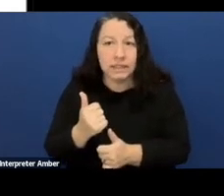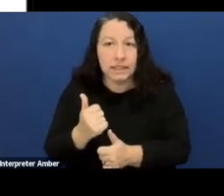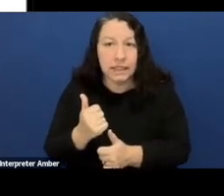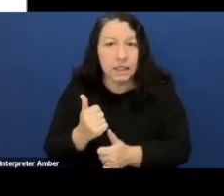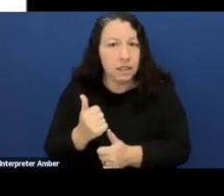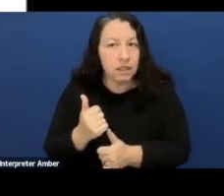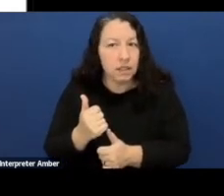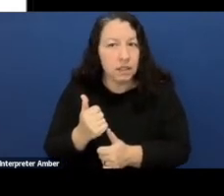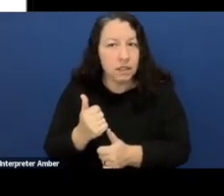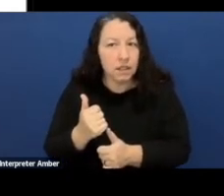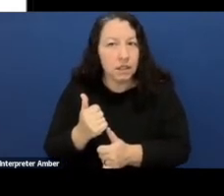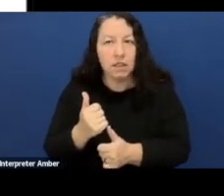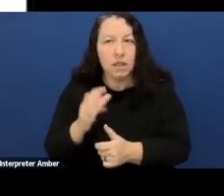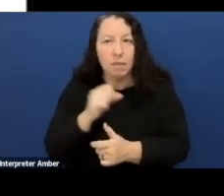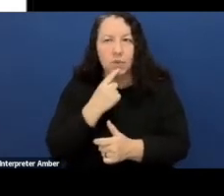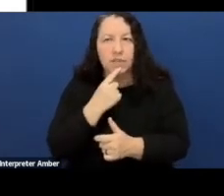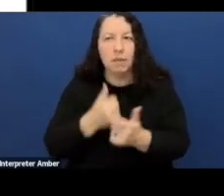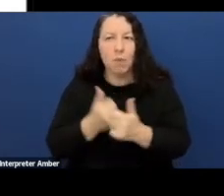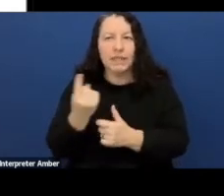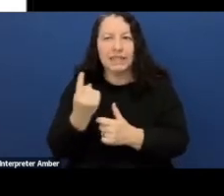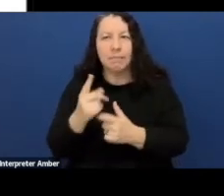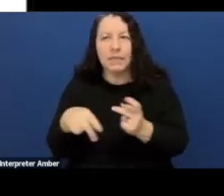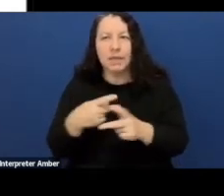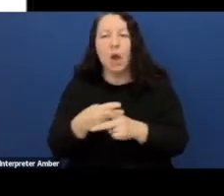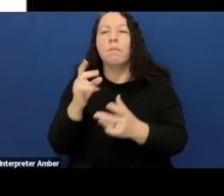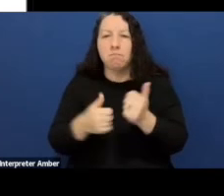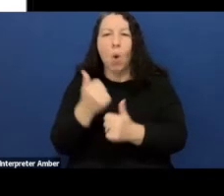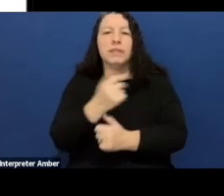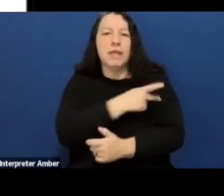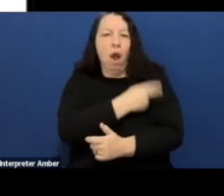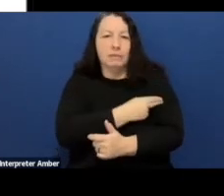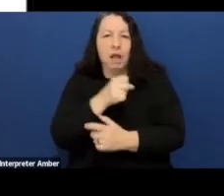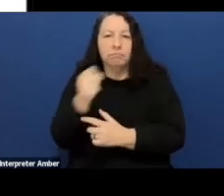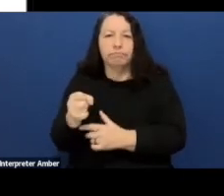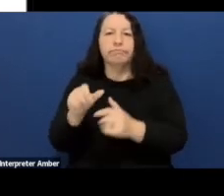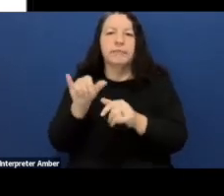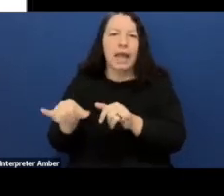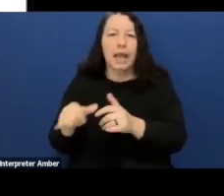were confirmed. And these were predominantly hospitalized patients and those and that was